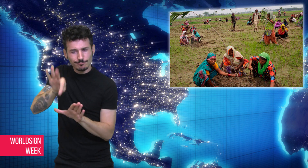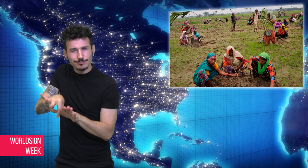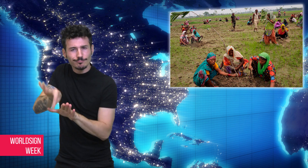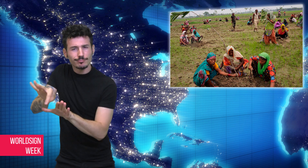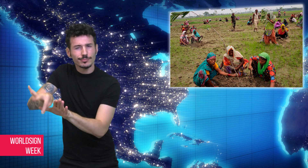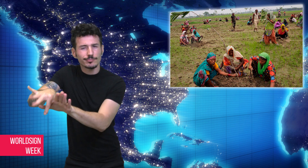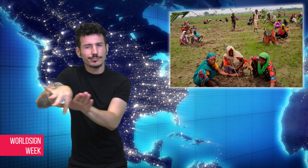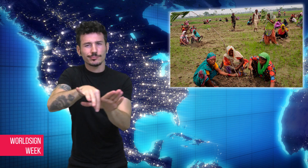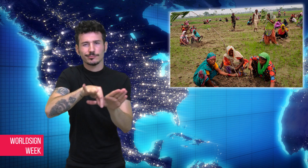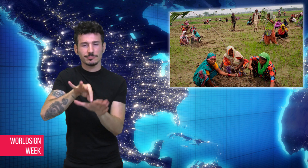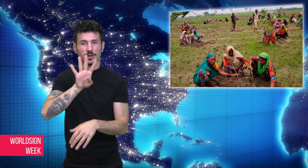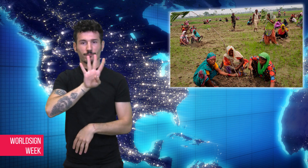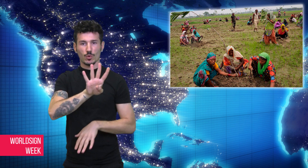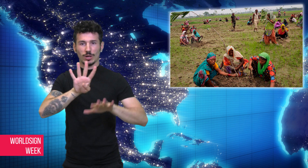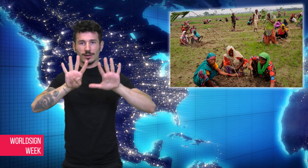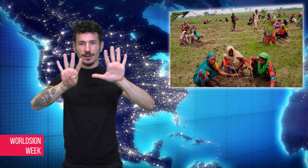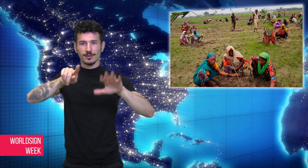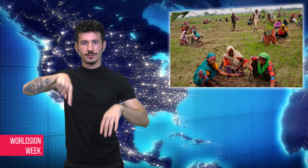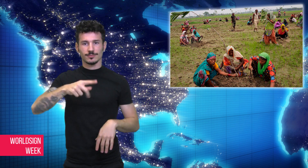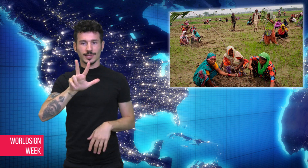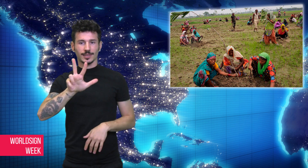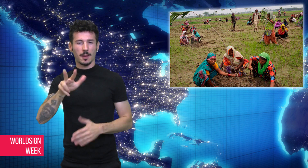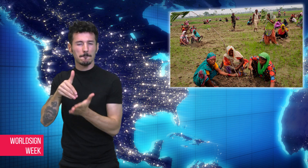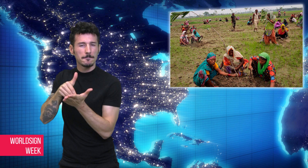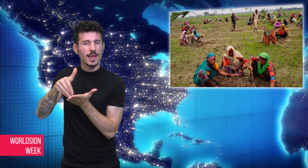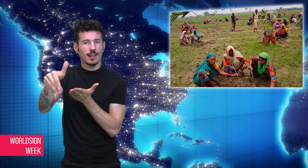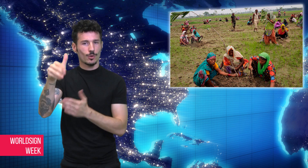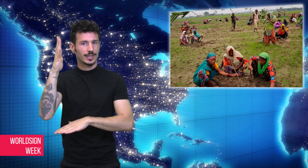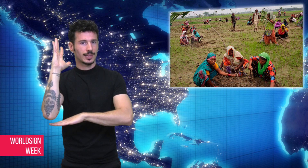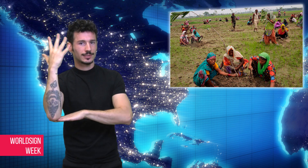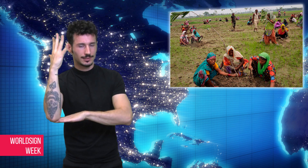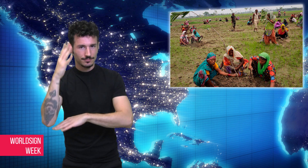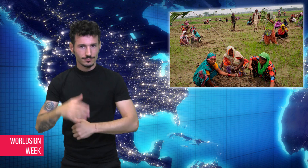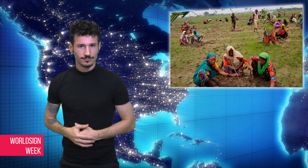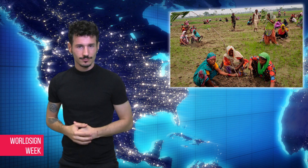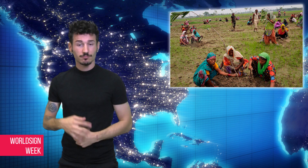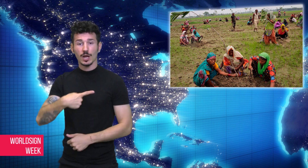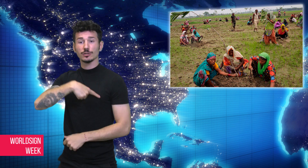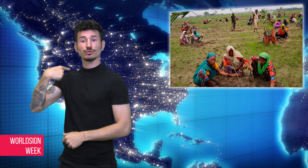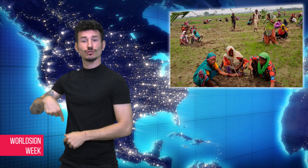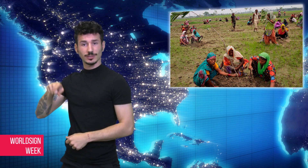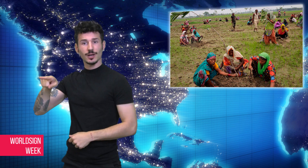help from 800,000 volunteers.